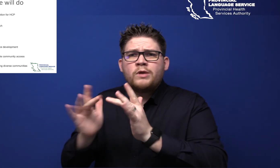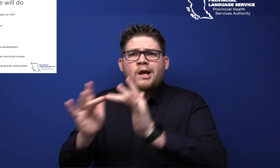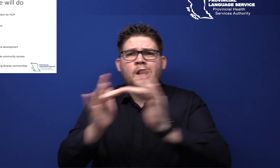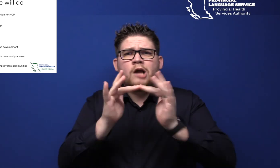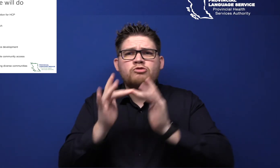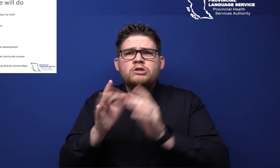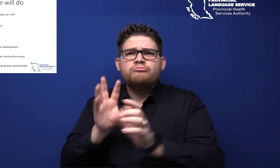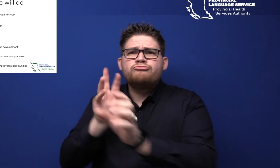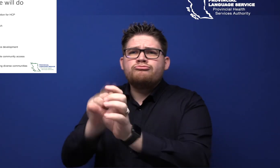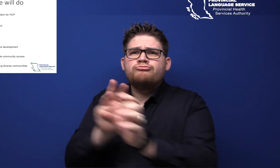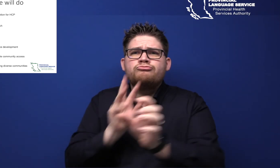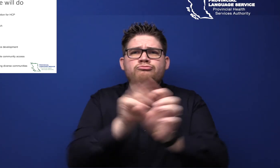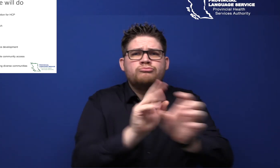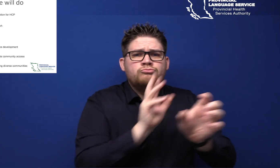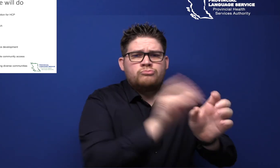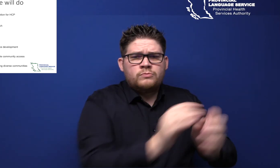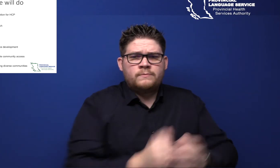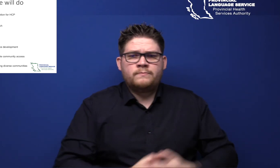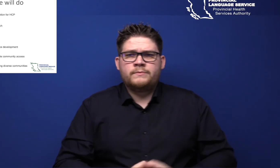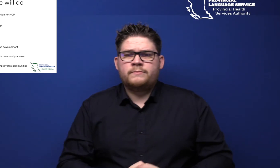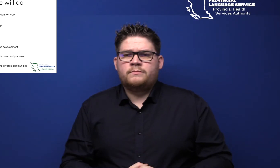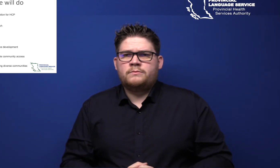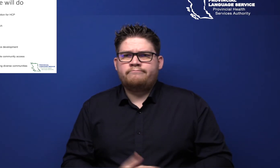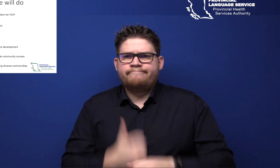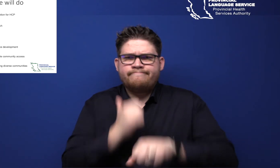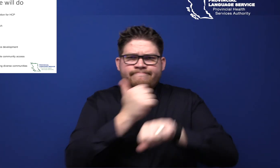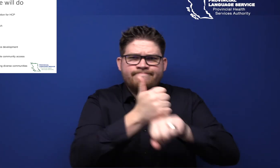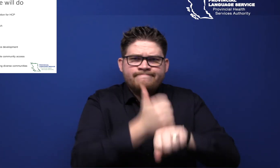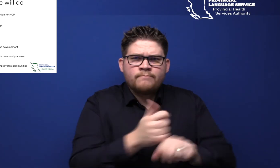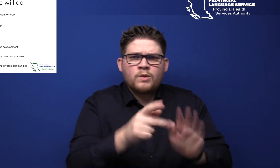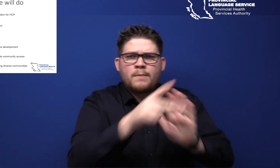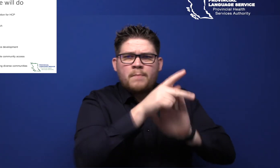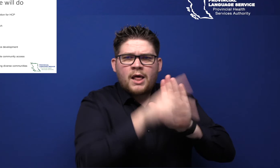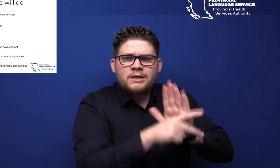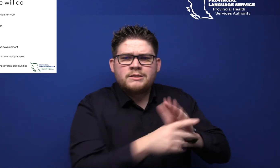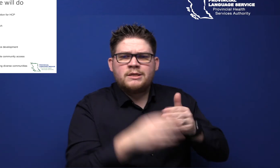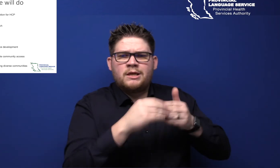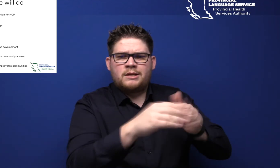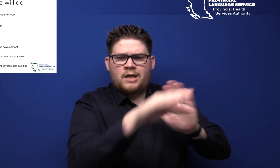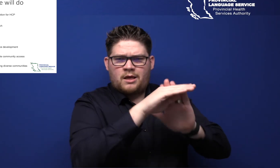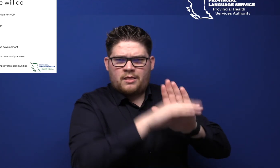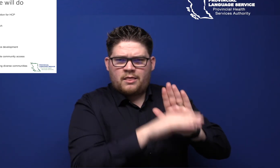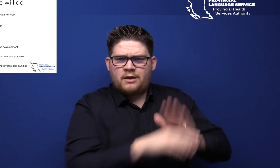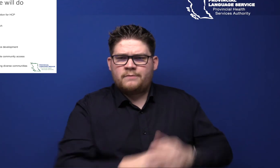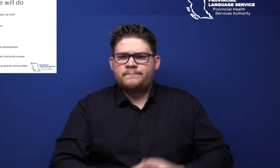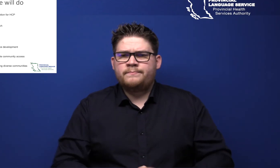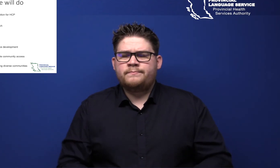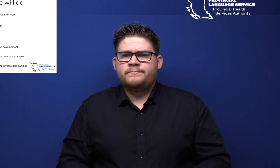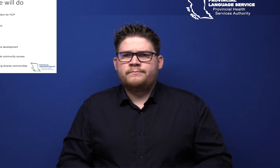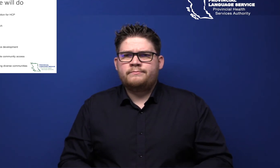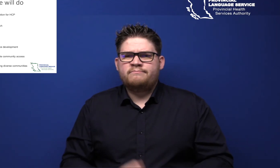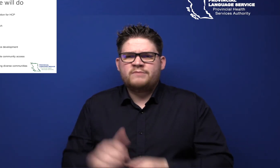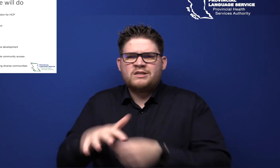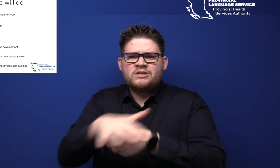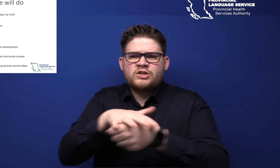COMMUNITY OUTREACH. ESTABLISHING POLICY GUIDELINES.